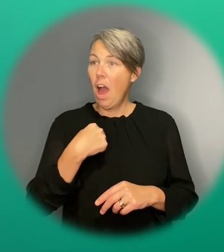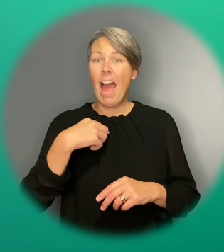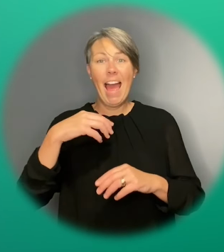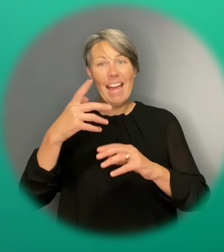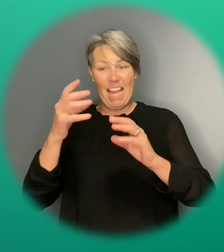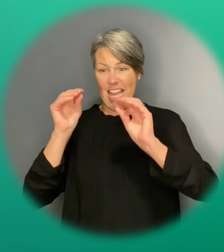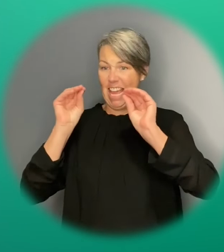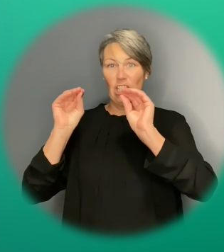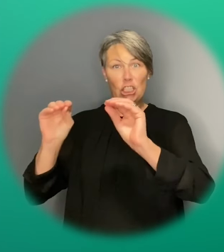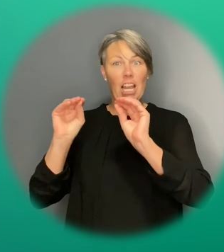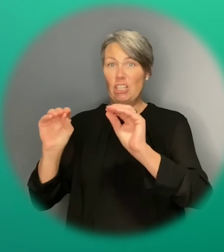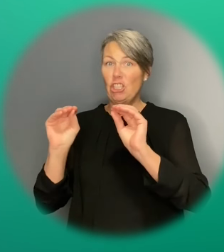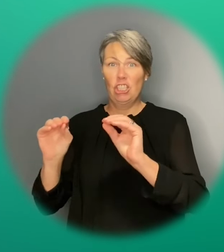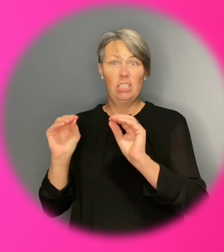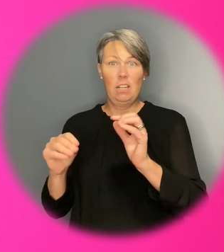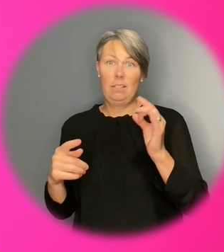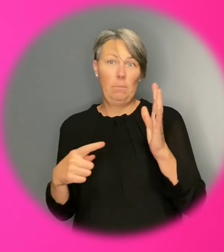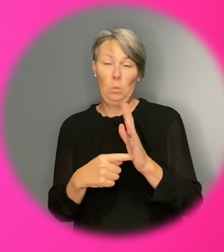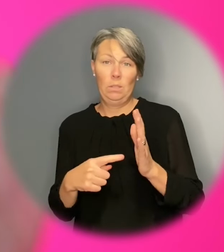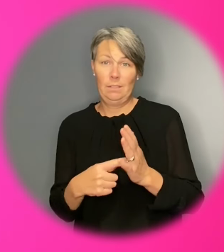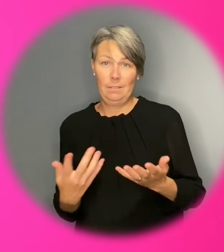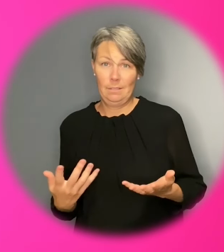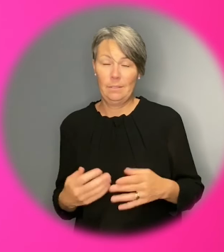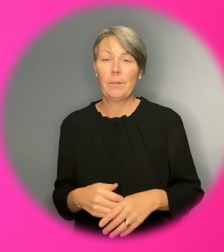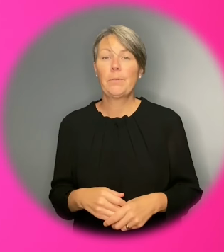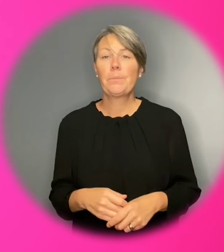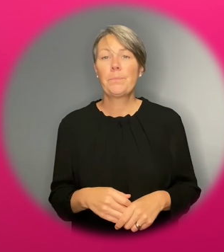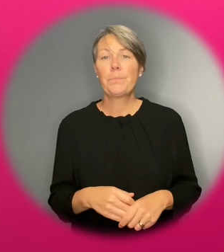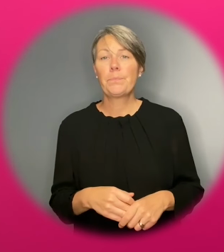you get to have a consent and say over. I think of it in the similar way how I